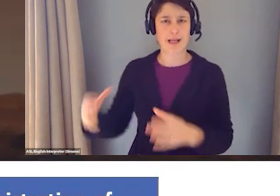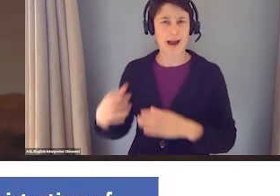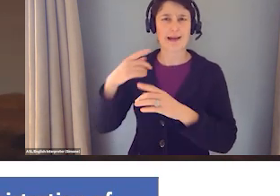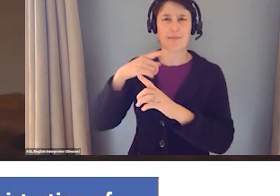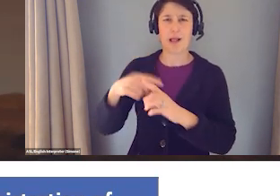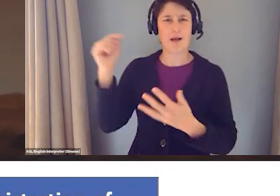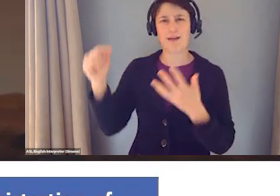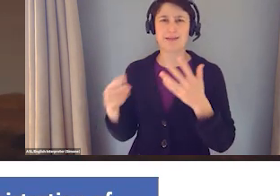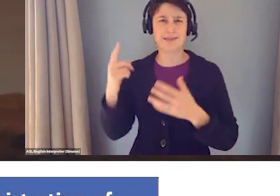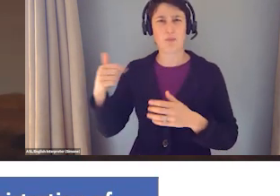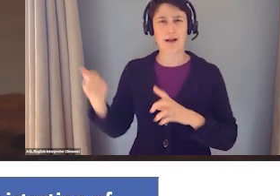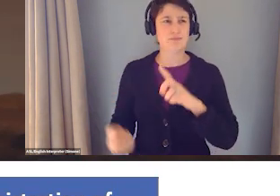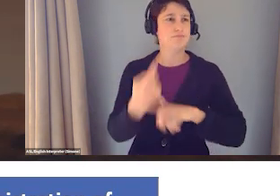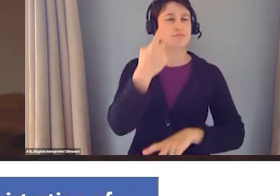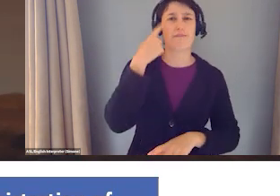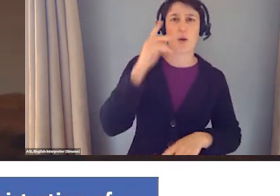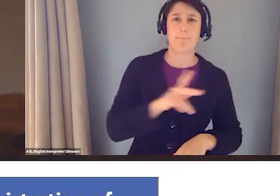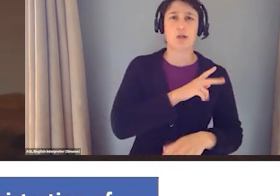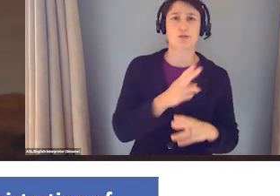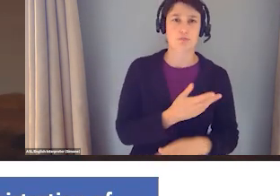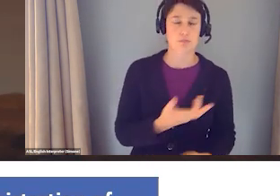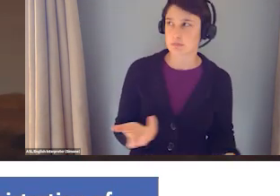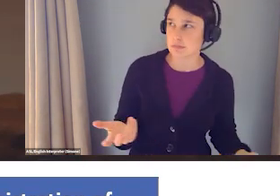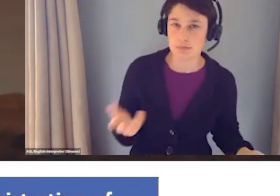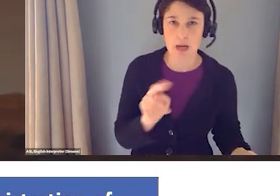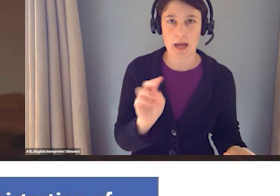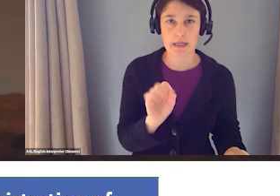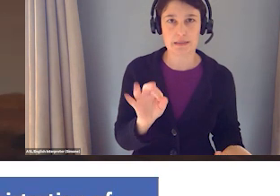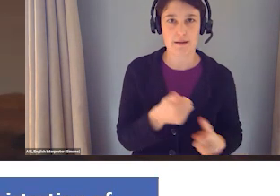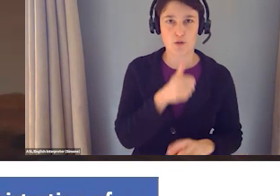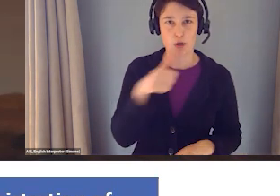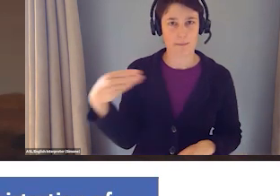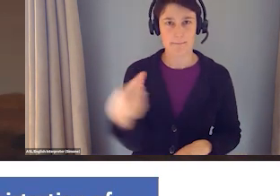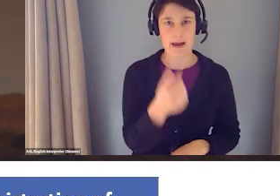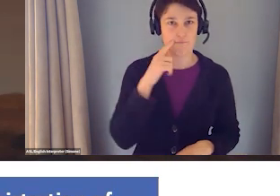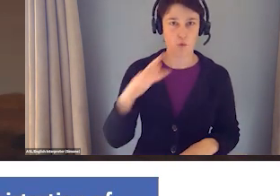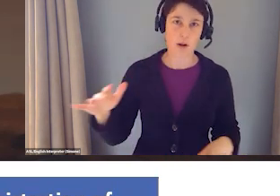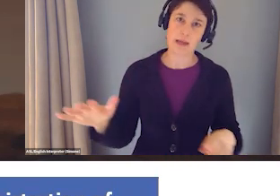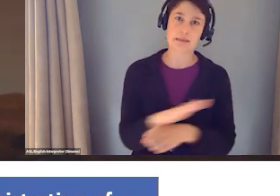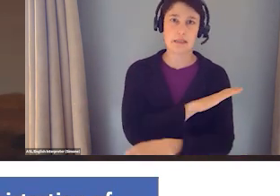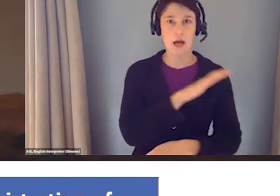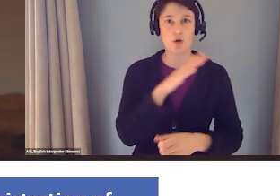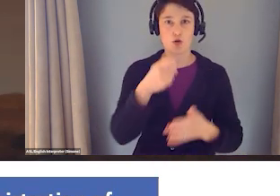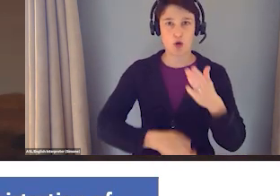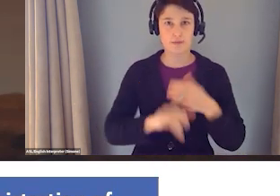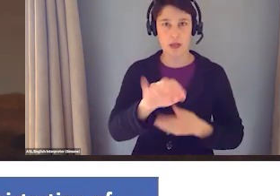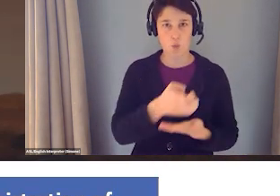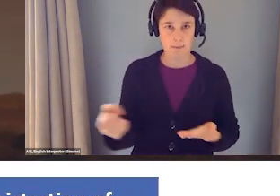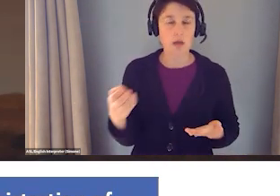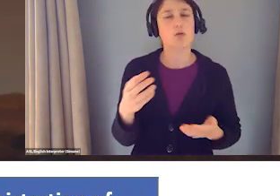we should not -- NSF should not be paying for the entirety of that piece of equipment. So please make sure that if you're charging something a hundred percent to the award